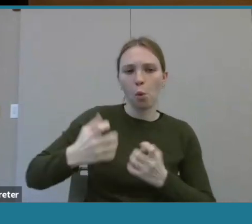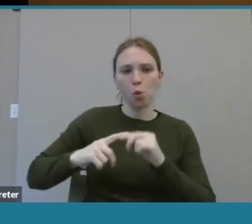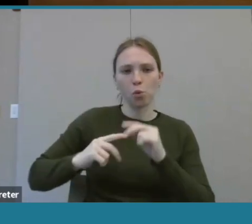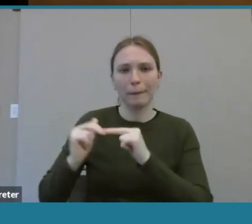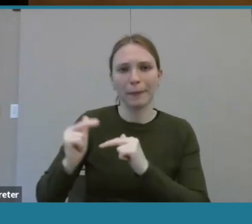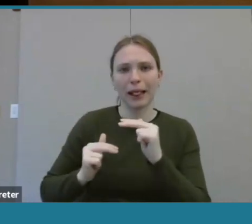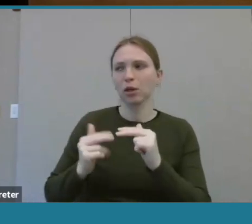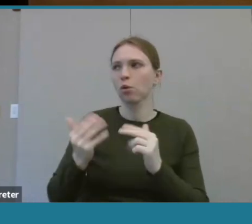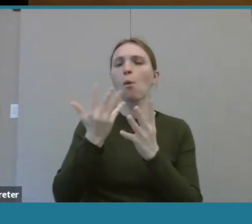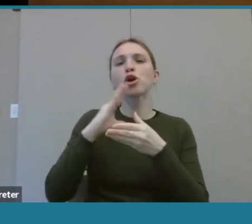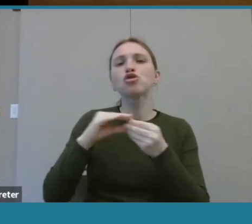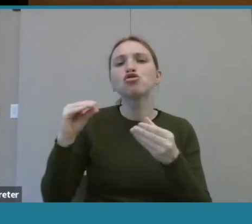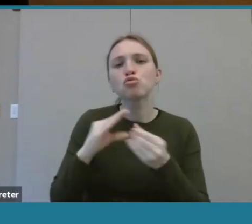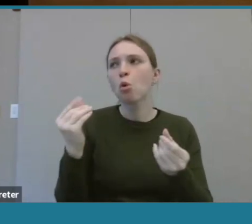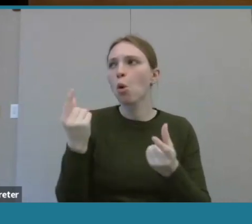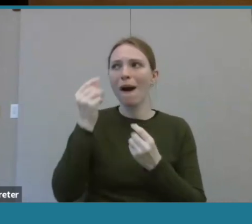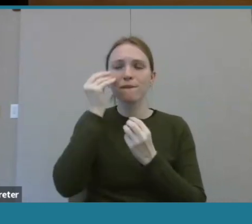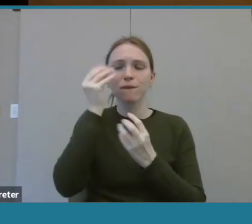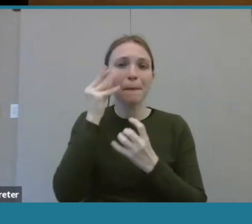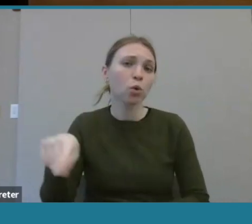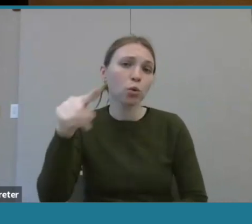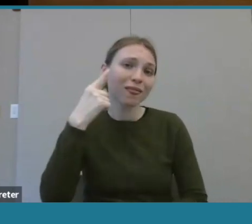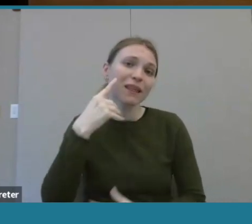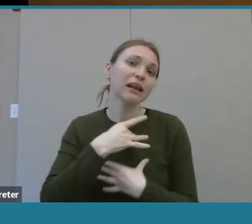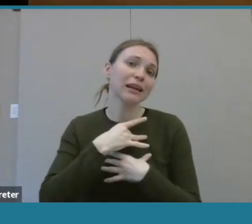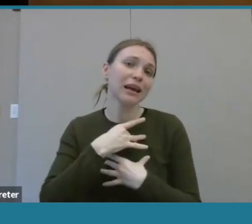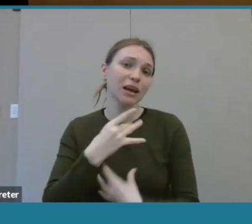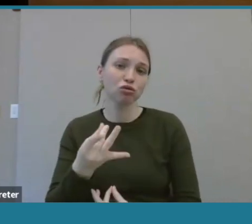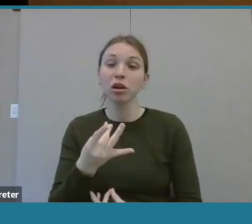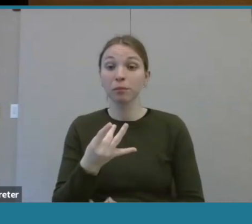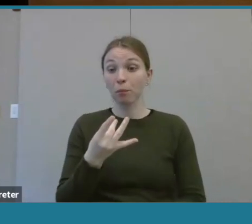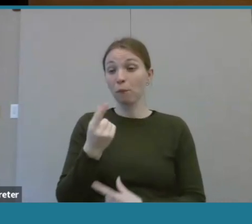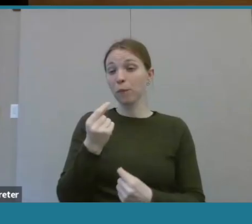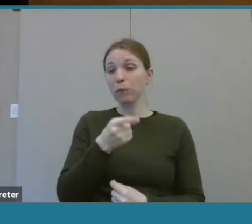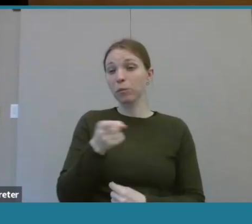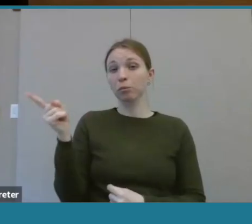What's the information that you think is interesting to you? What do you want an audience with disabilities to learn?